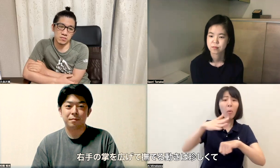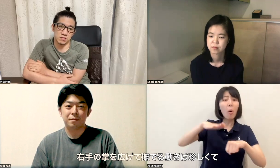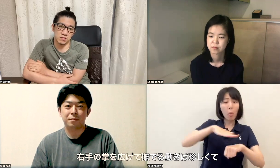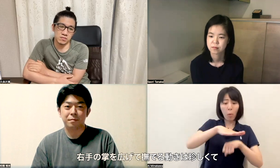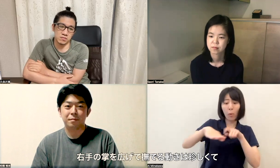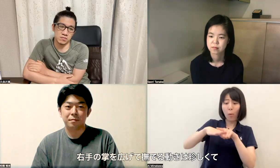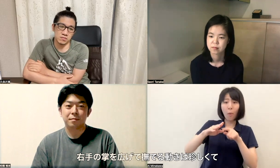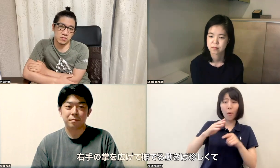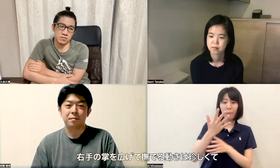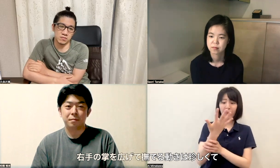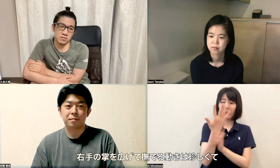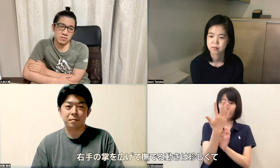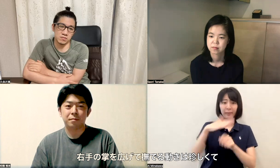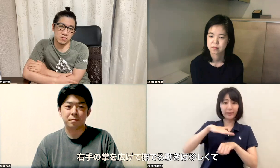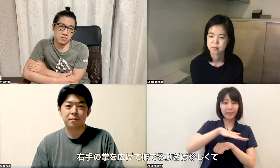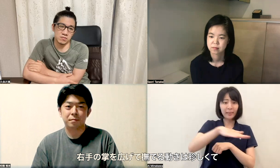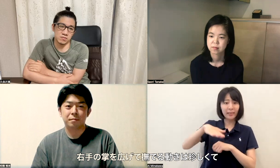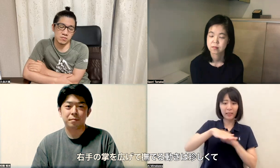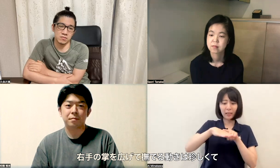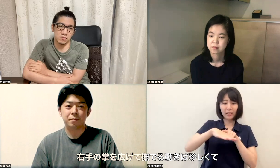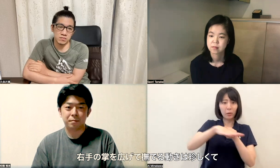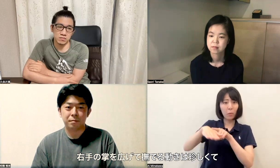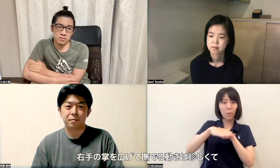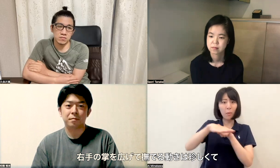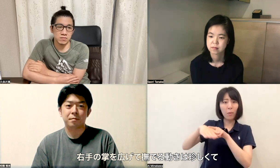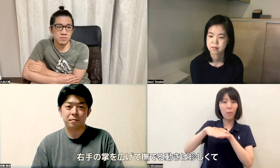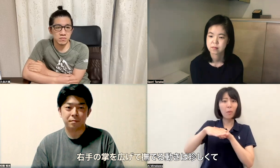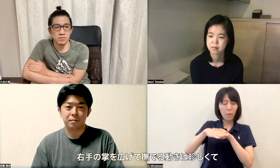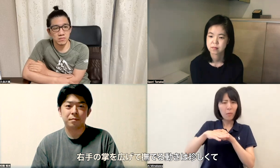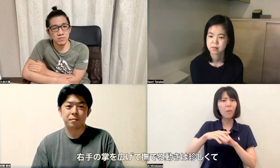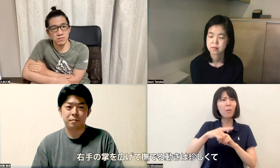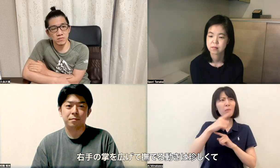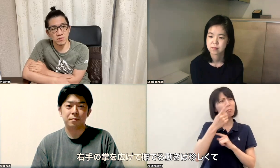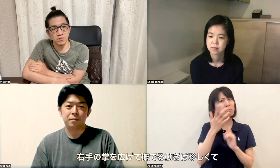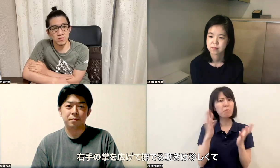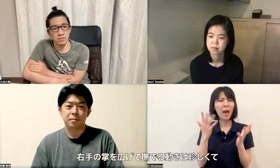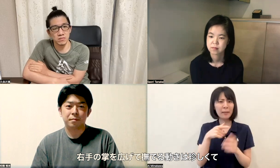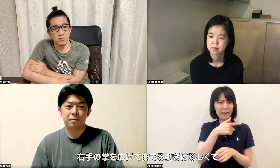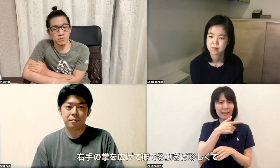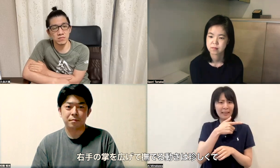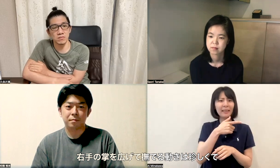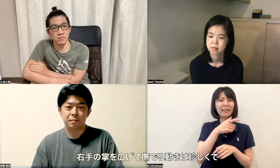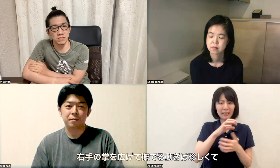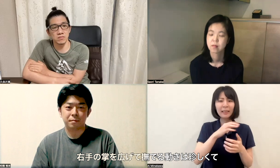the caressing motion with a right palm is rare.